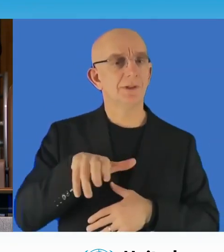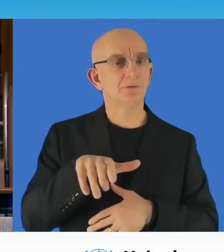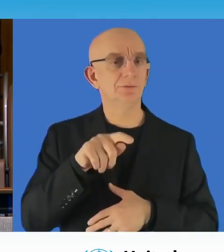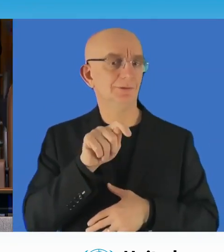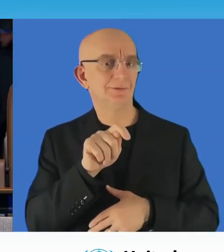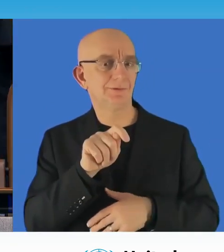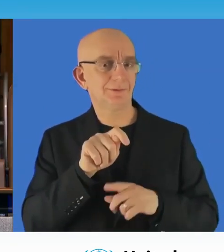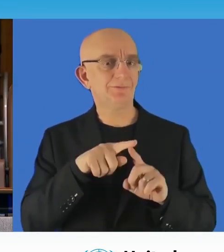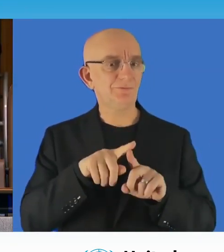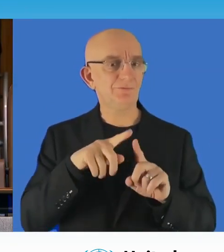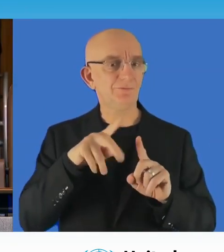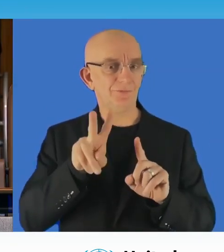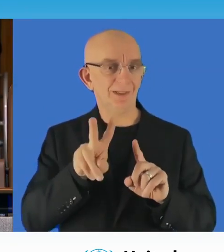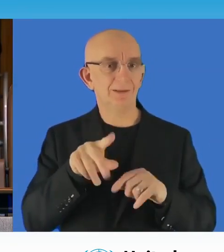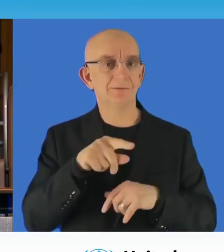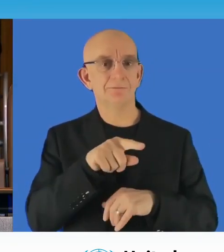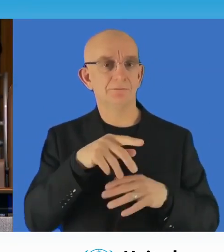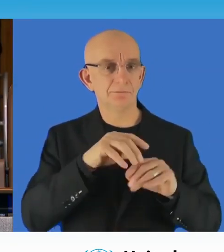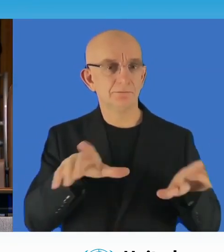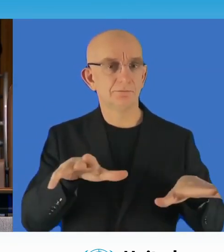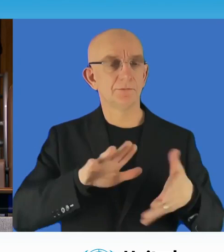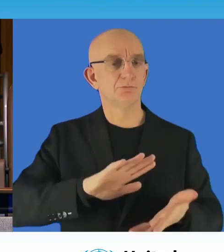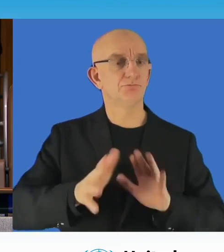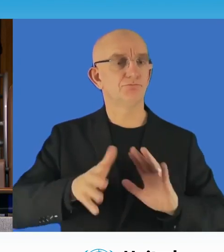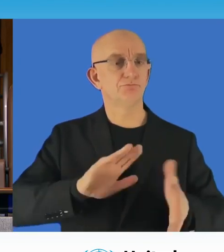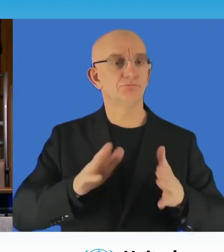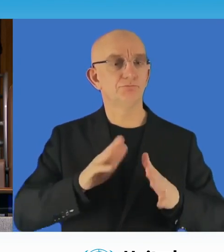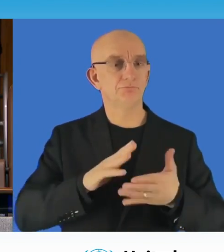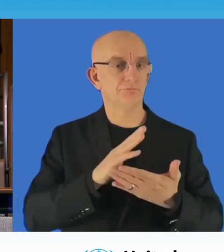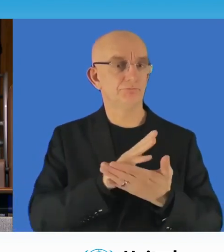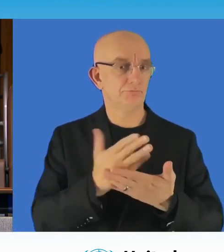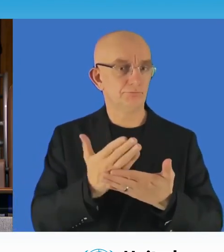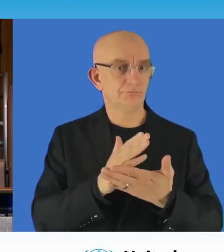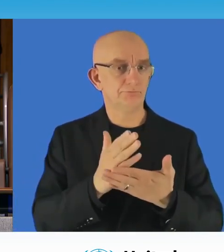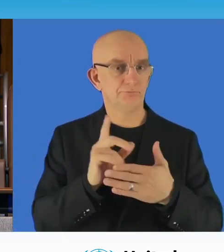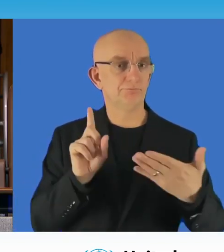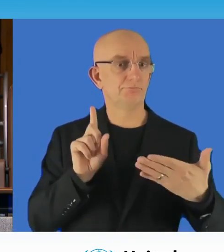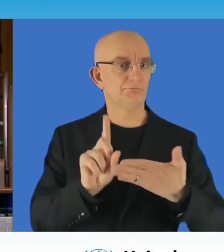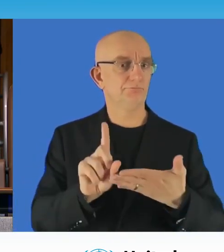Val